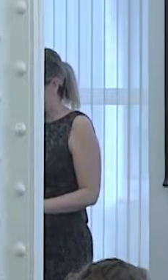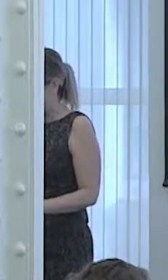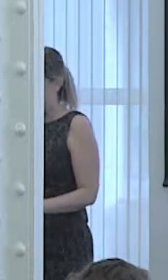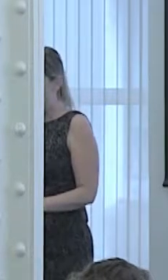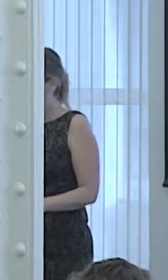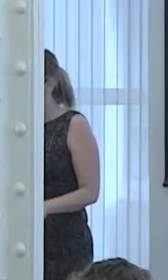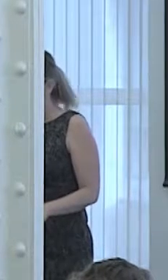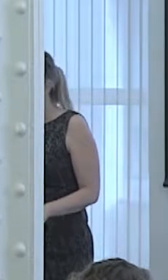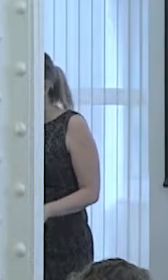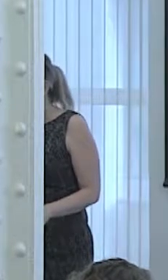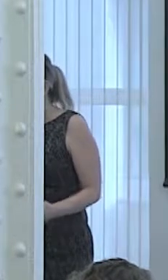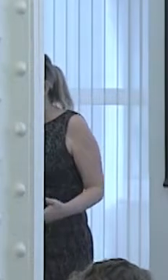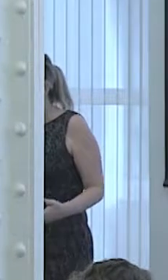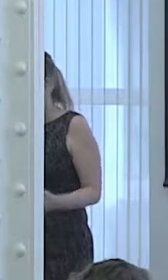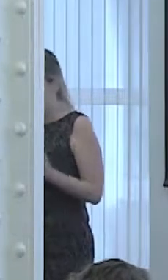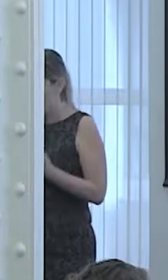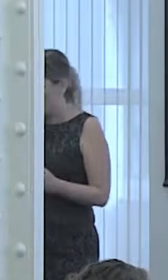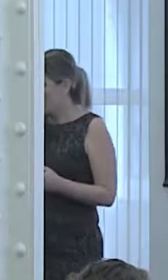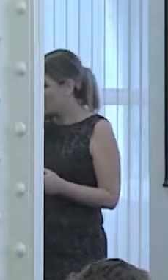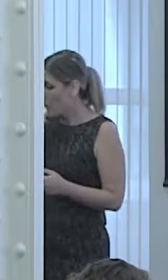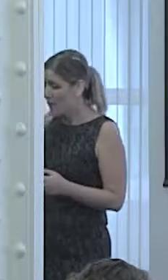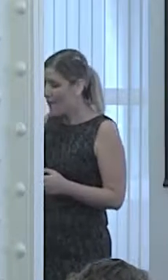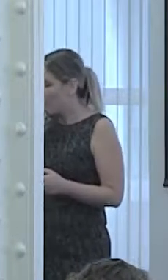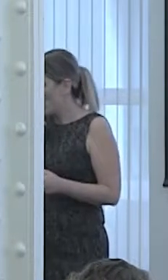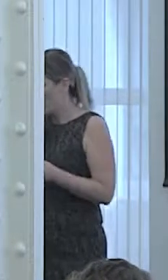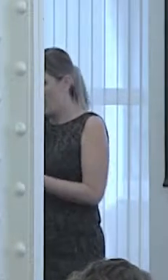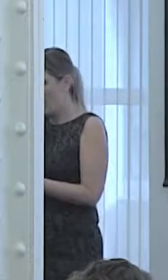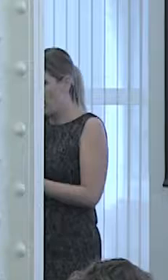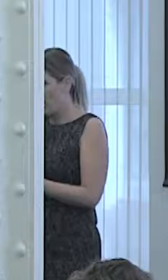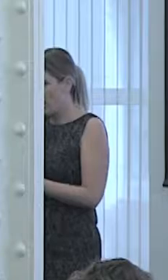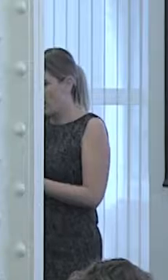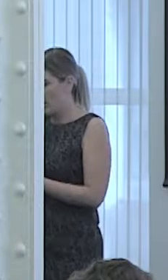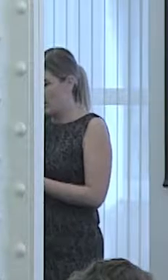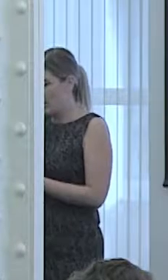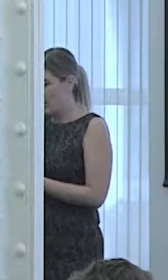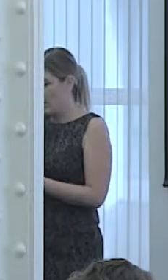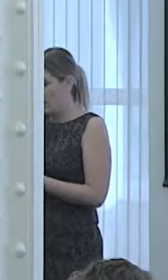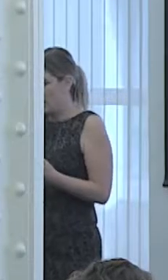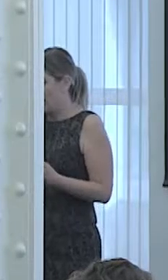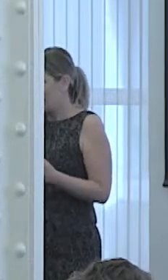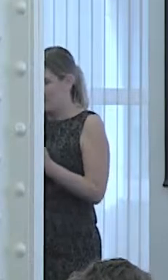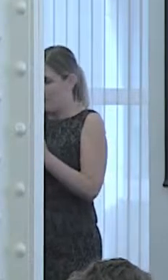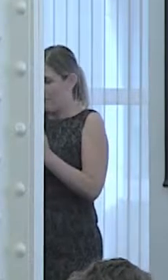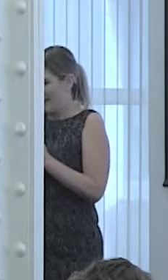Just because someone is not verbal, or is not the ideal of what kinkster looks like,